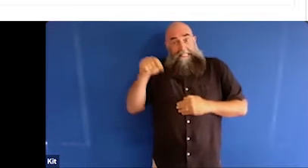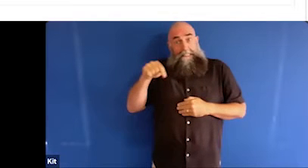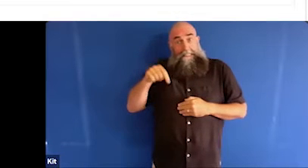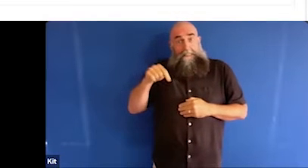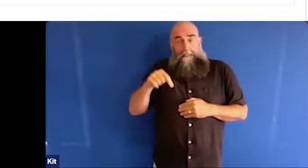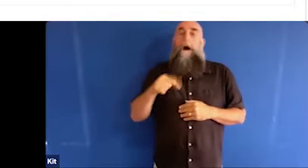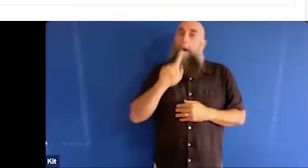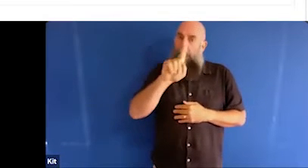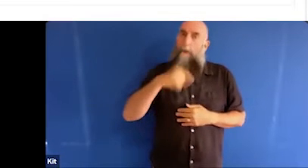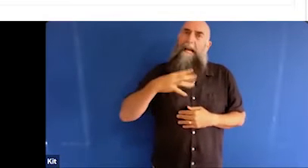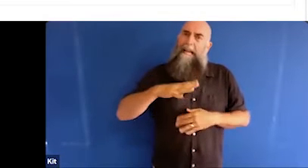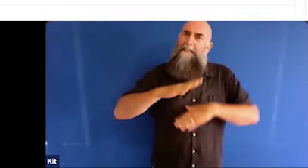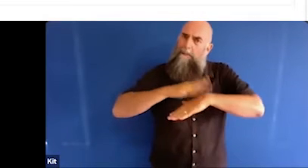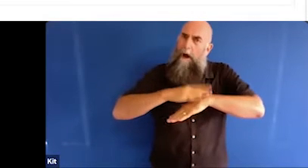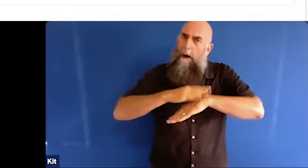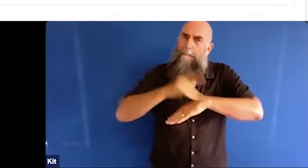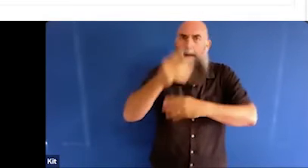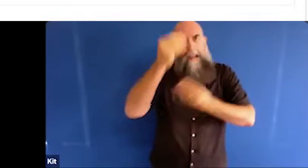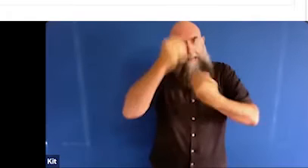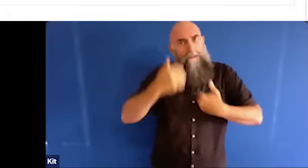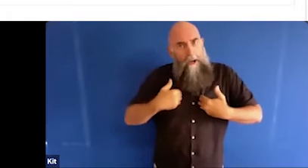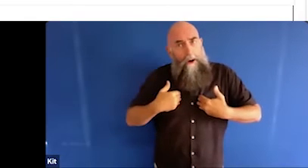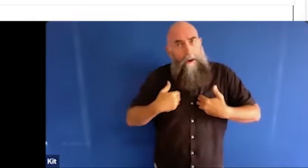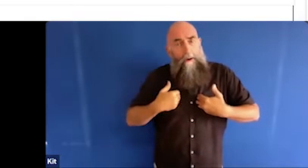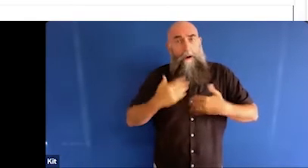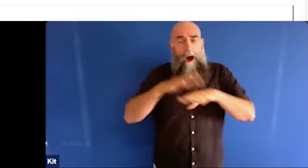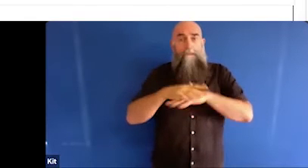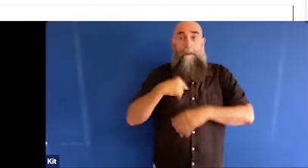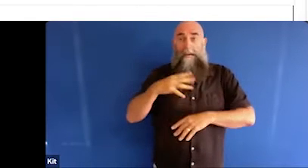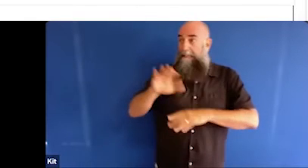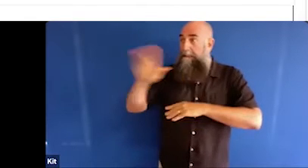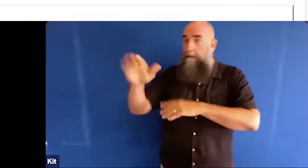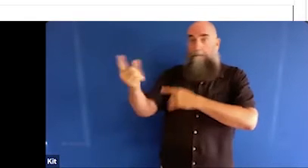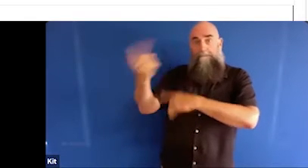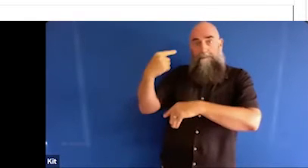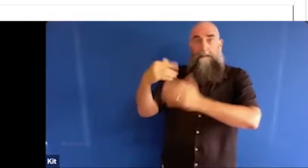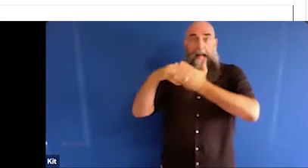need time so that we can find the right people to assist in getting your application